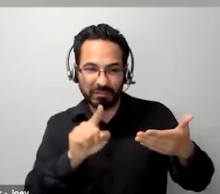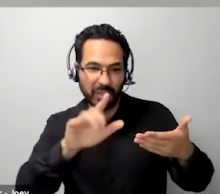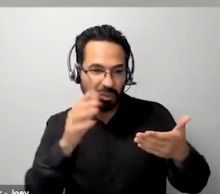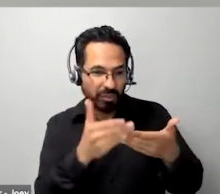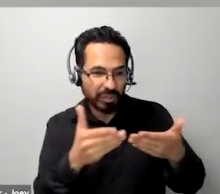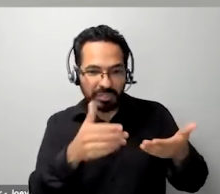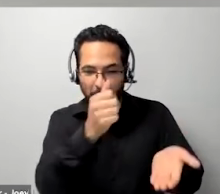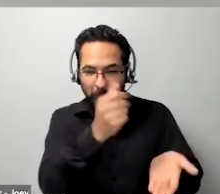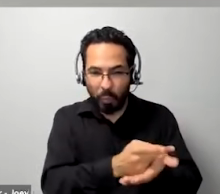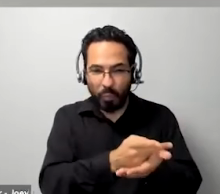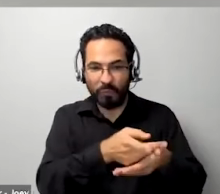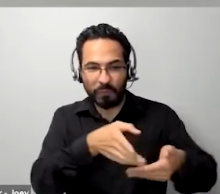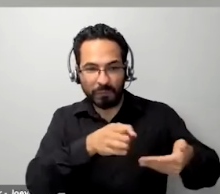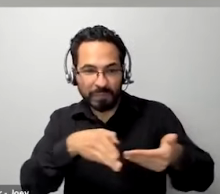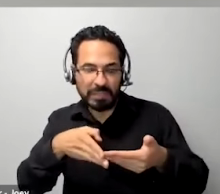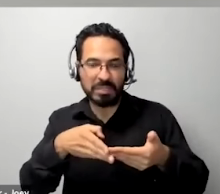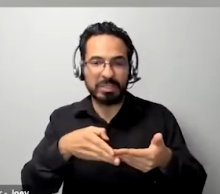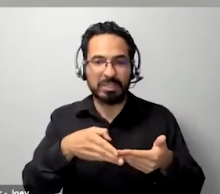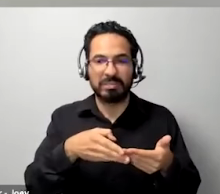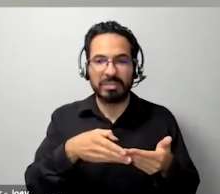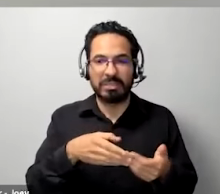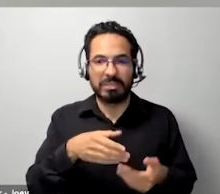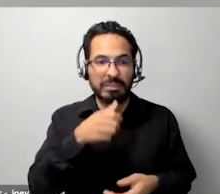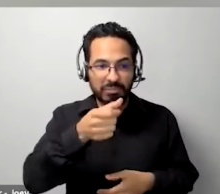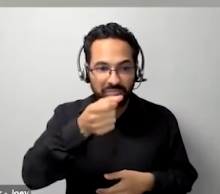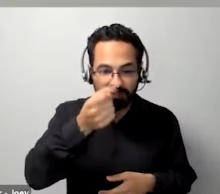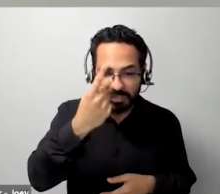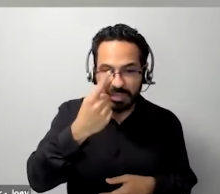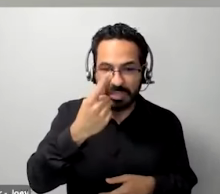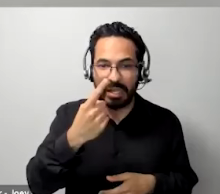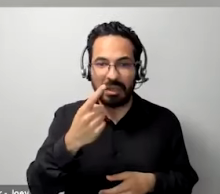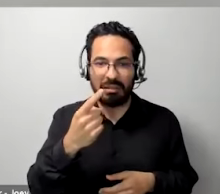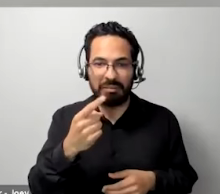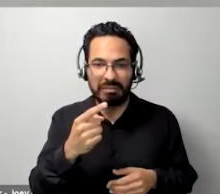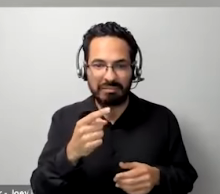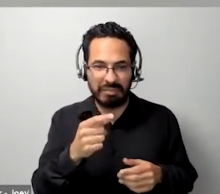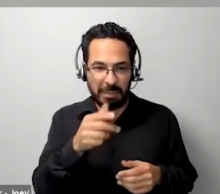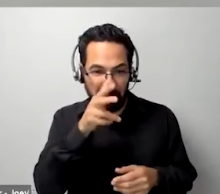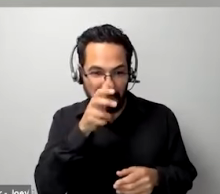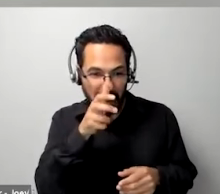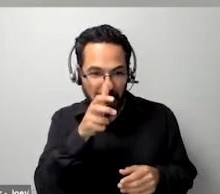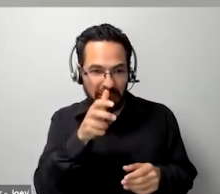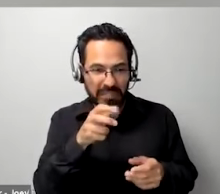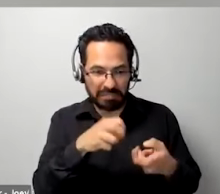And maybe they don't fully understand that the bugs that are remaining for accessibility, are completely blocking somebody